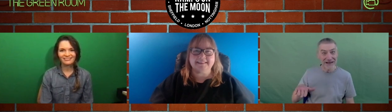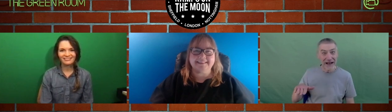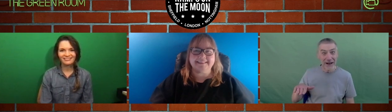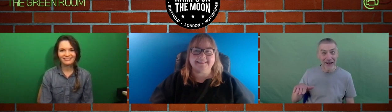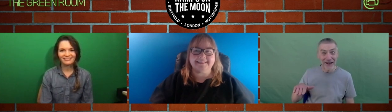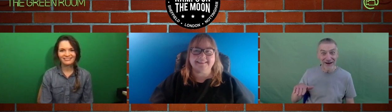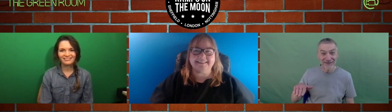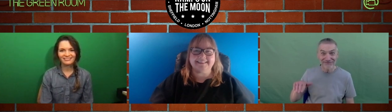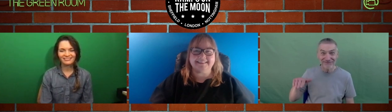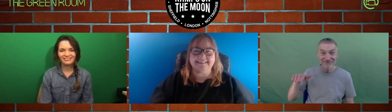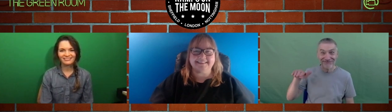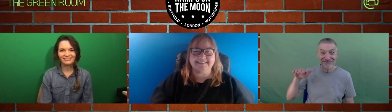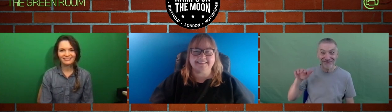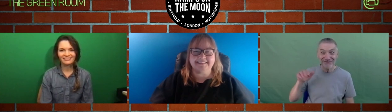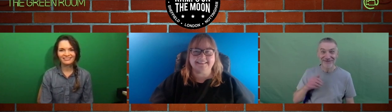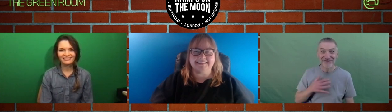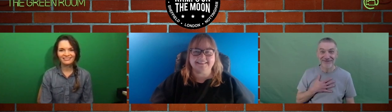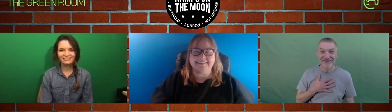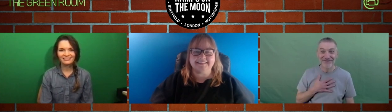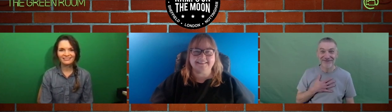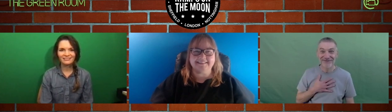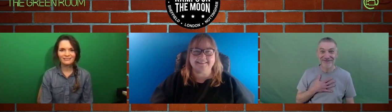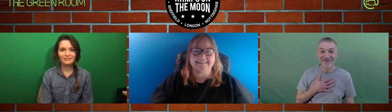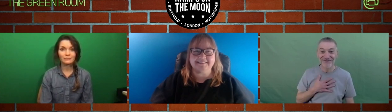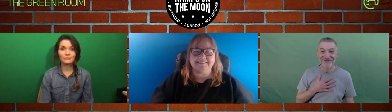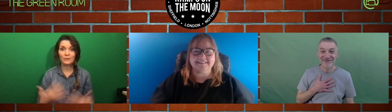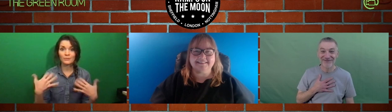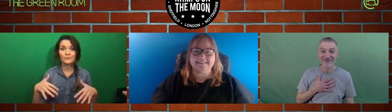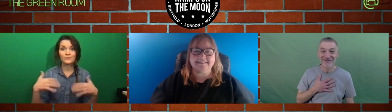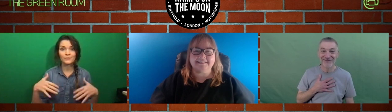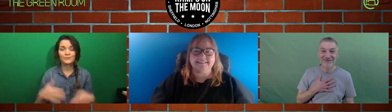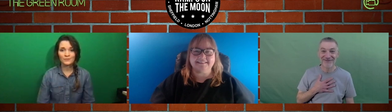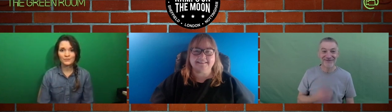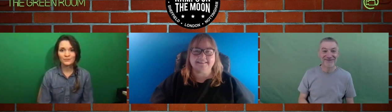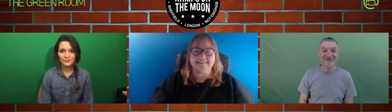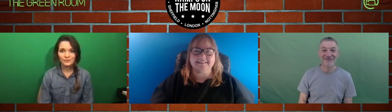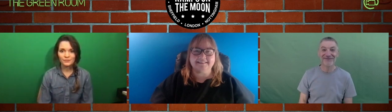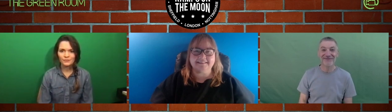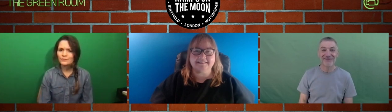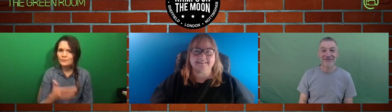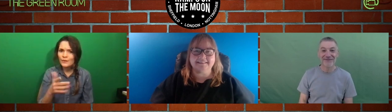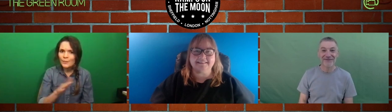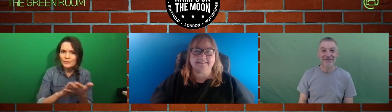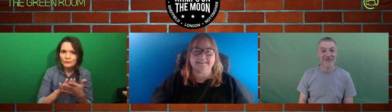Wow, okay, so did you start off them in